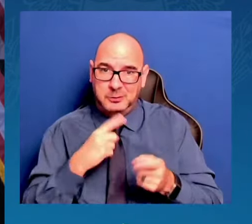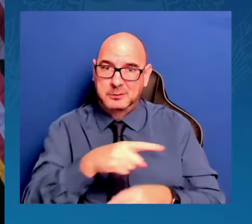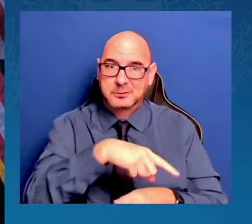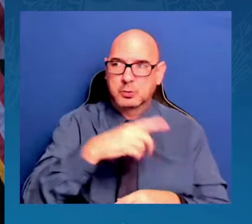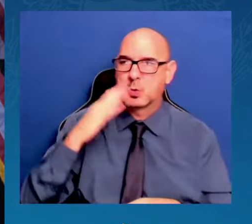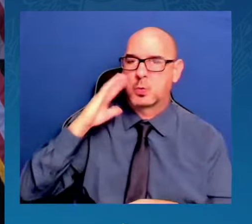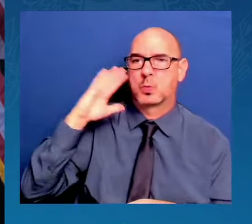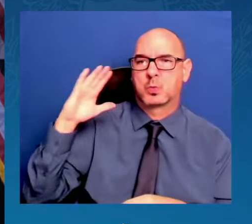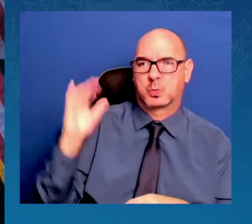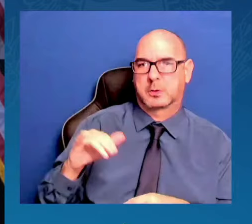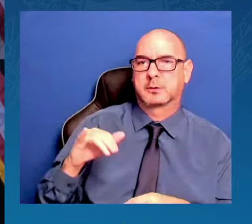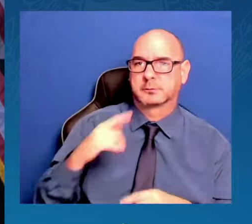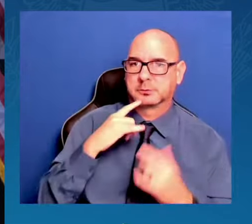over their own bodies.